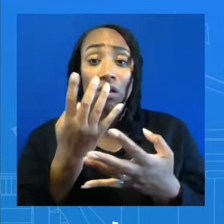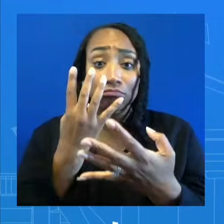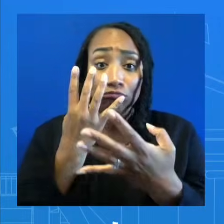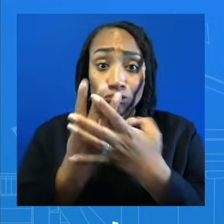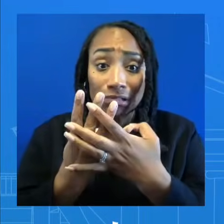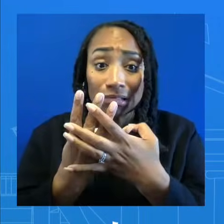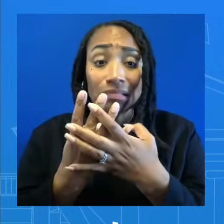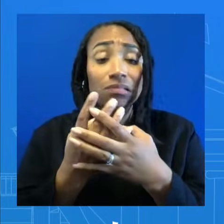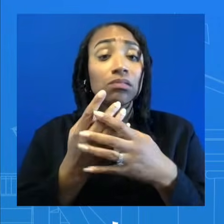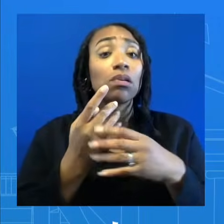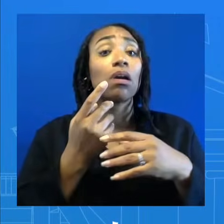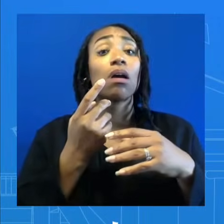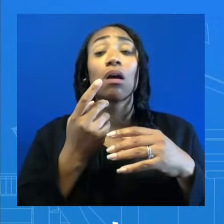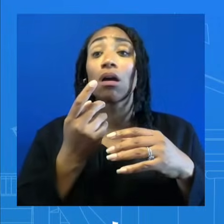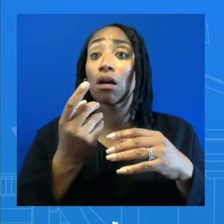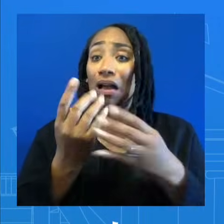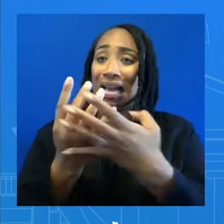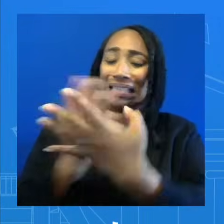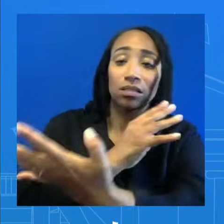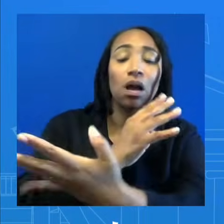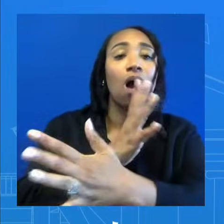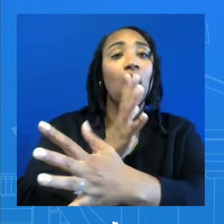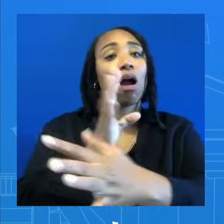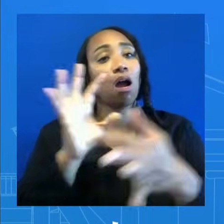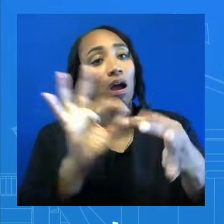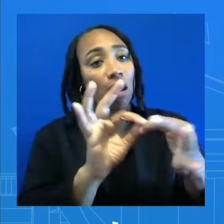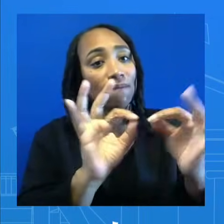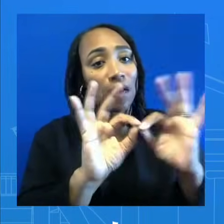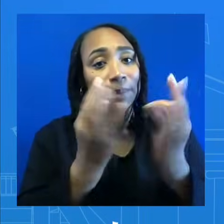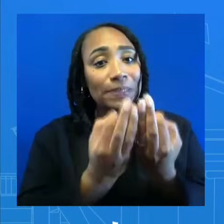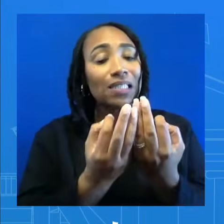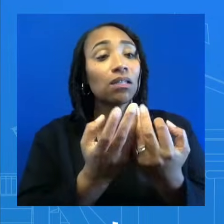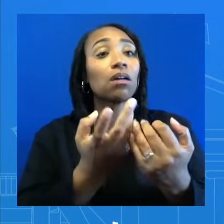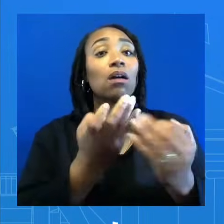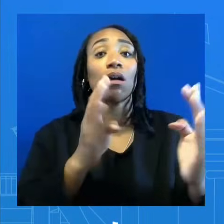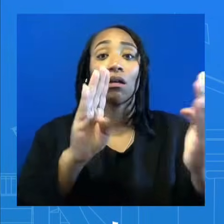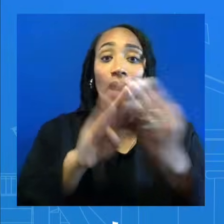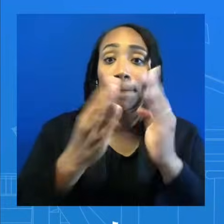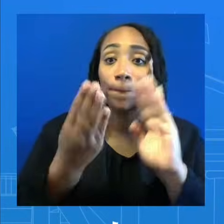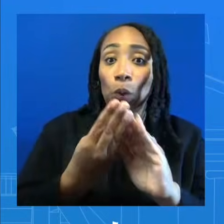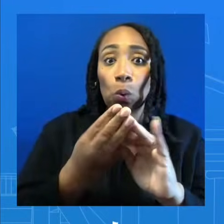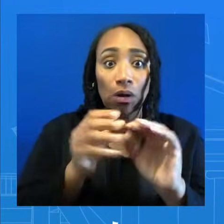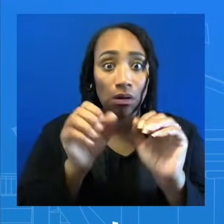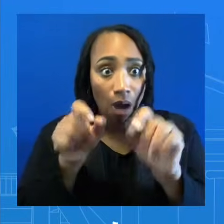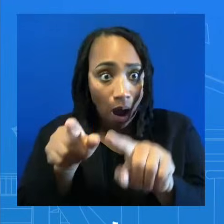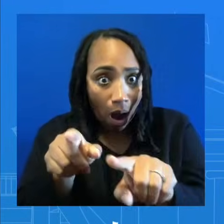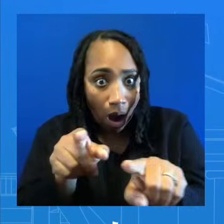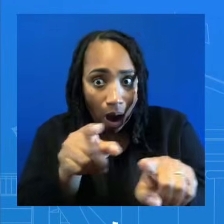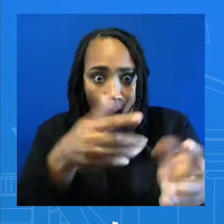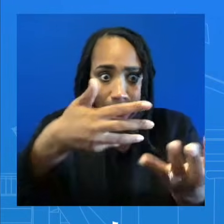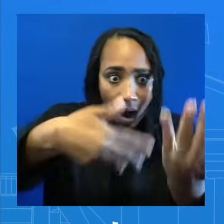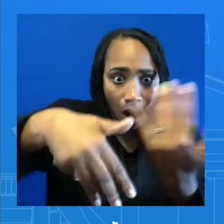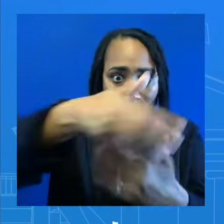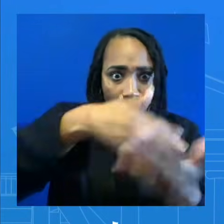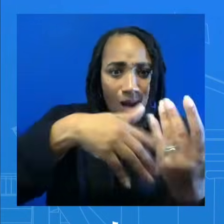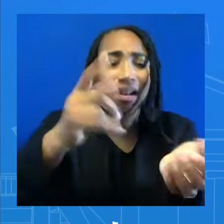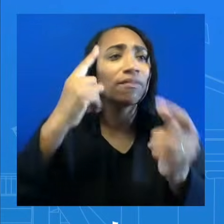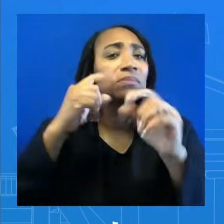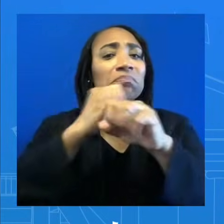be part of a community in a way that I just laid out -- when you think about military veteran, when you think about a nurse that's been very helpful in disaster response --